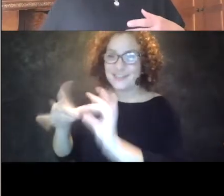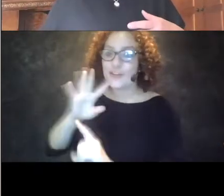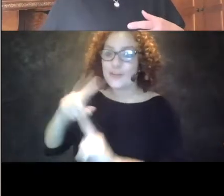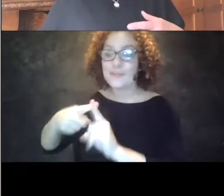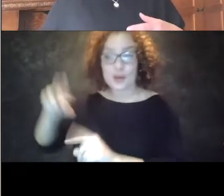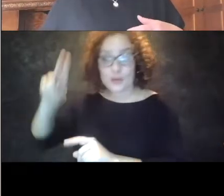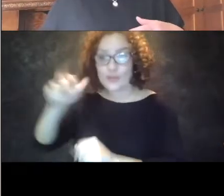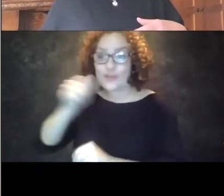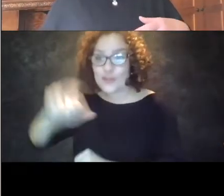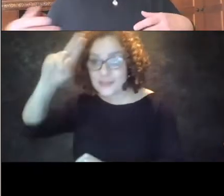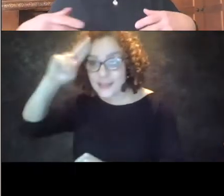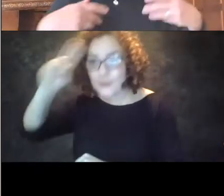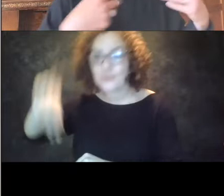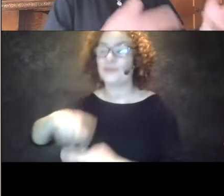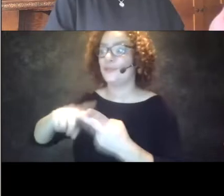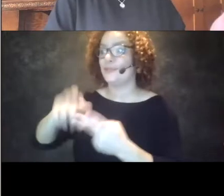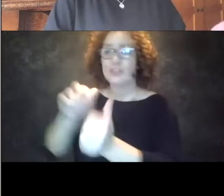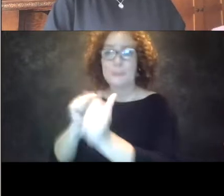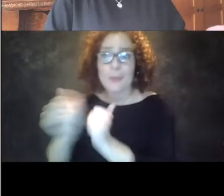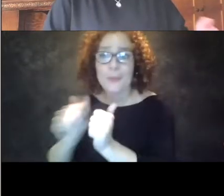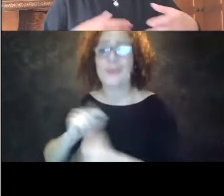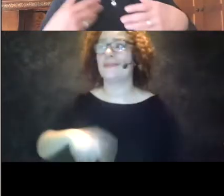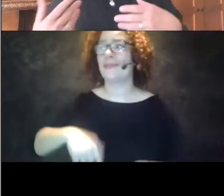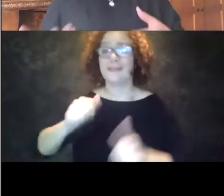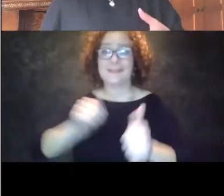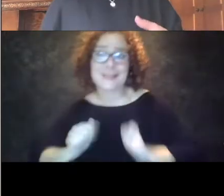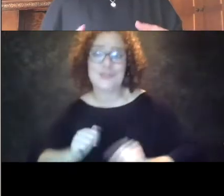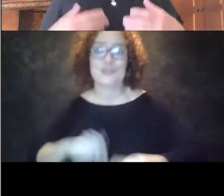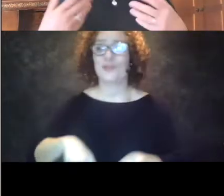sporting team, or if you're the theater kid, or you're on the debate team, but you have